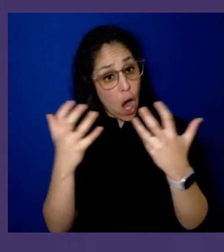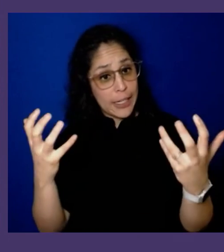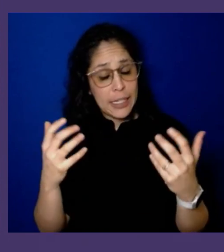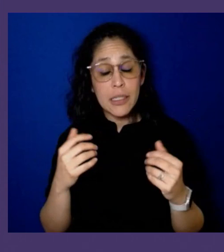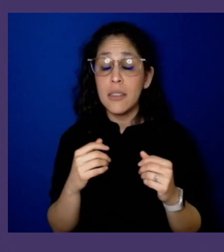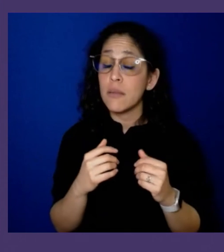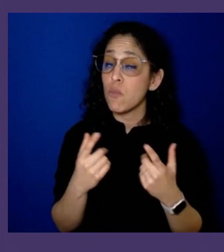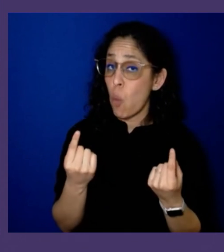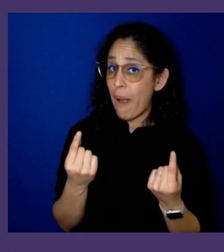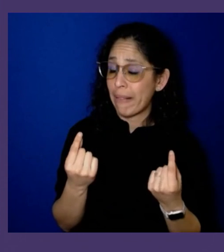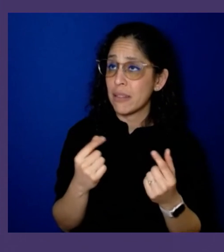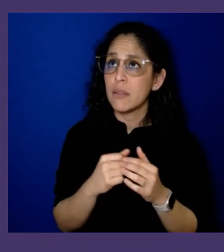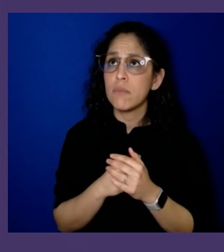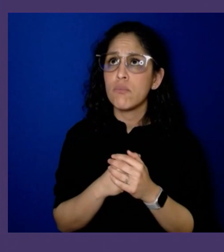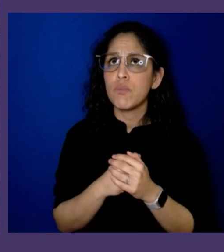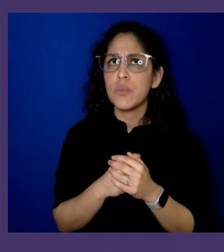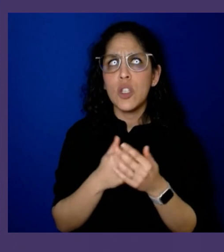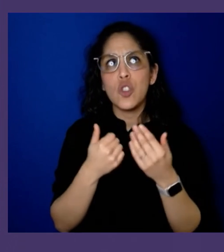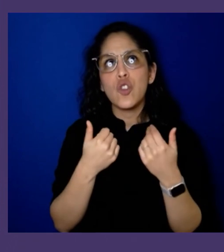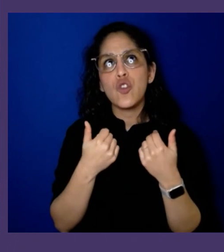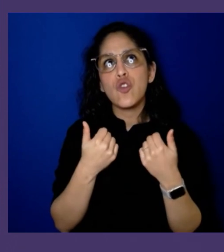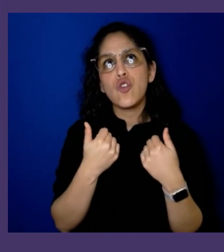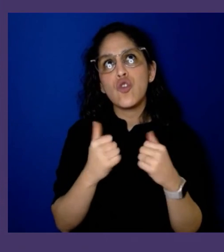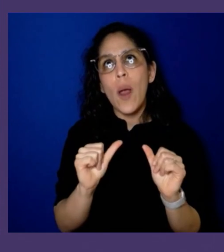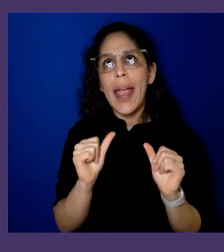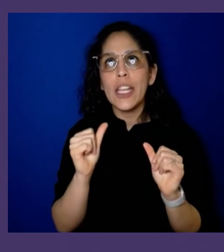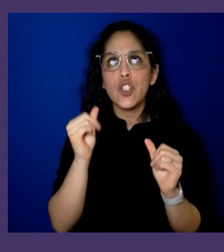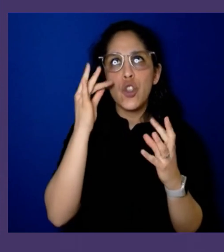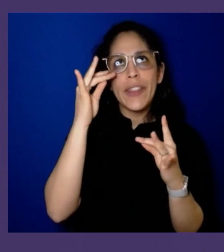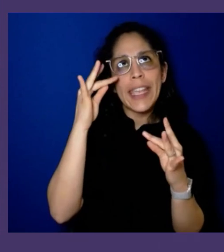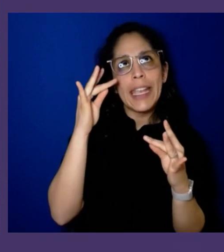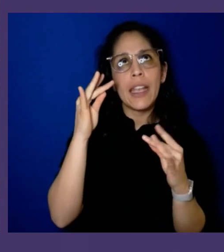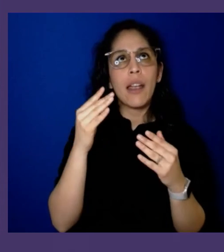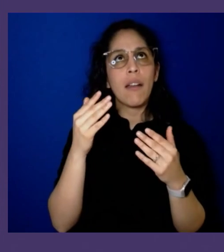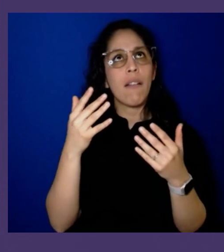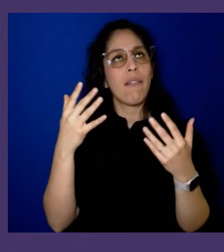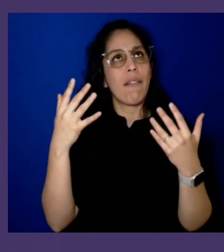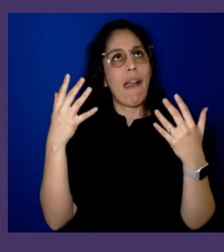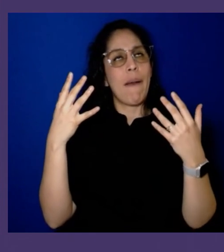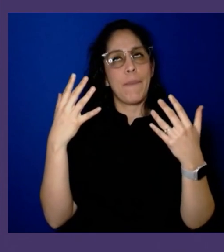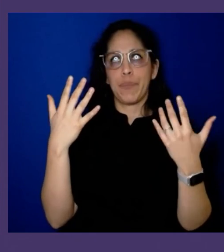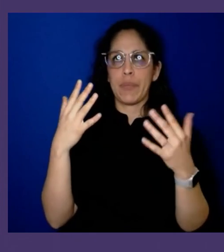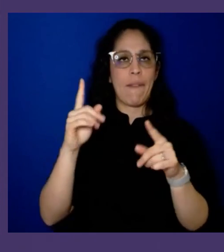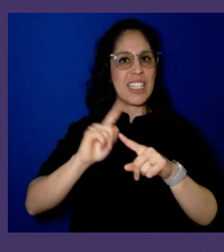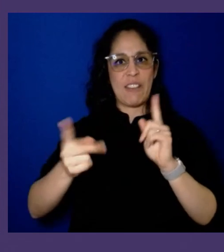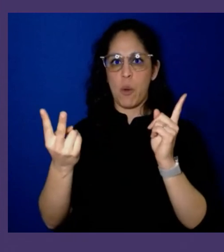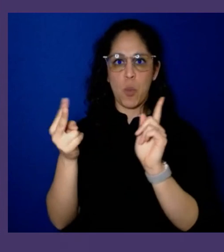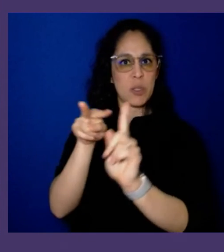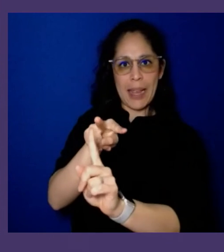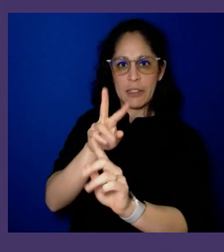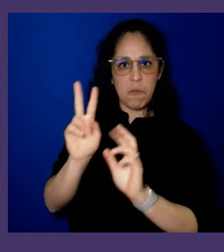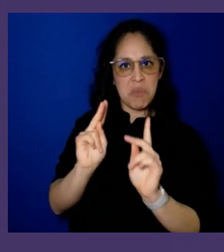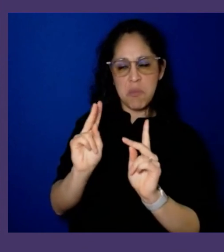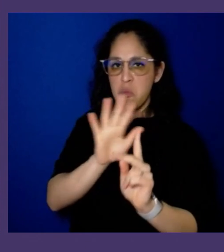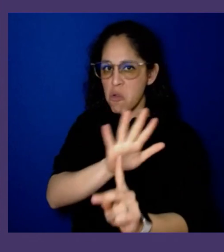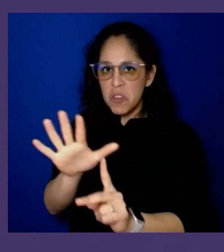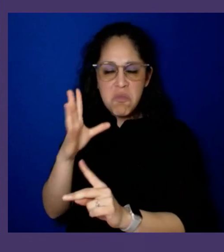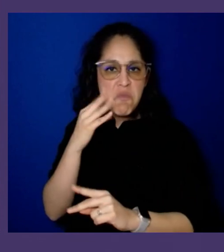trying to think outside of your own box. Even me, I work with many of my colleagues and